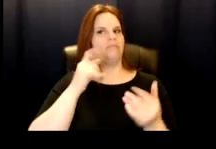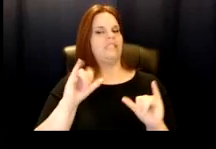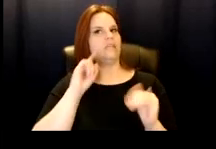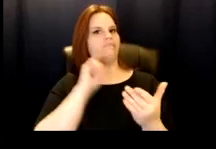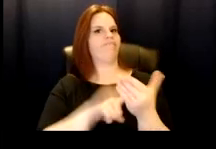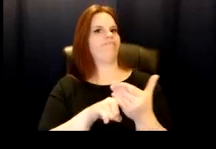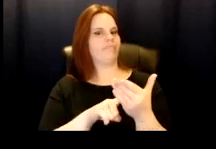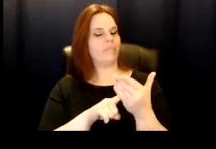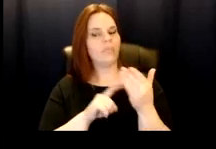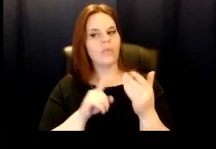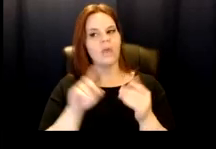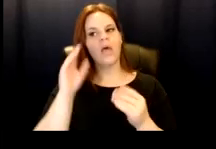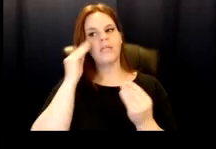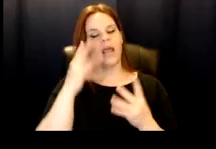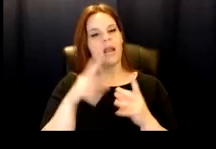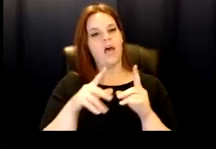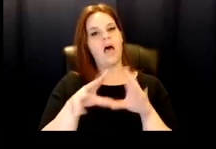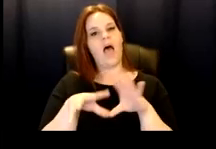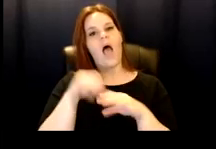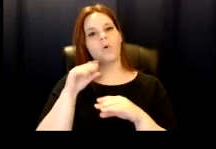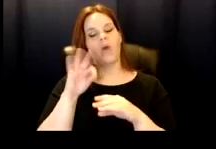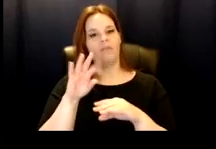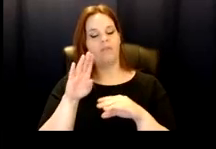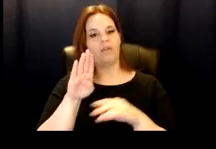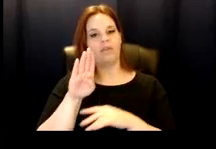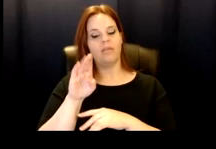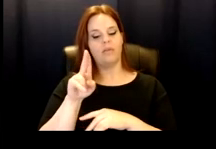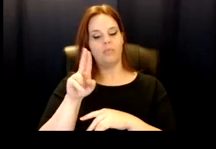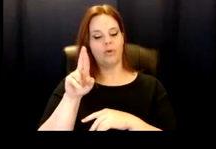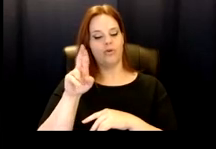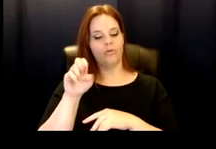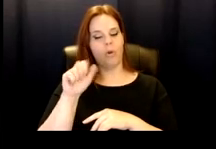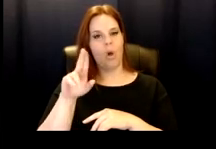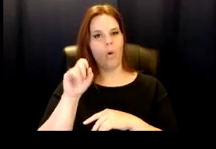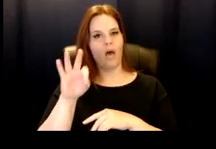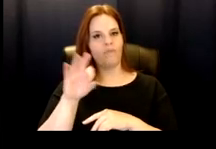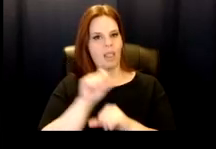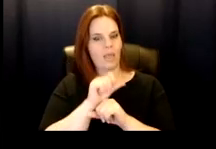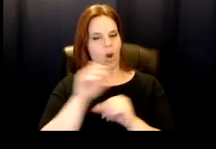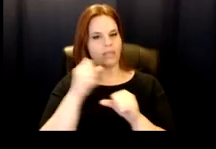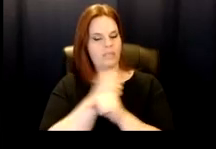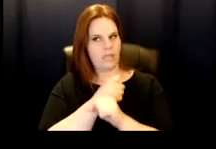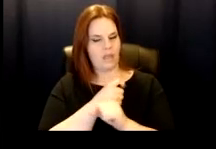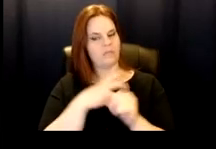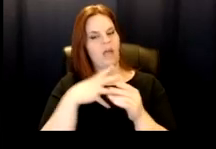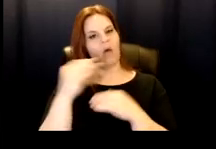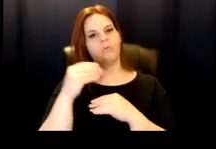out of the Bureau of Labor Statistics in early 2021 showed a 30 percentage point disparity